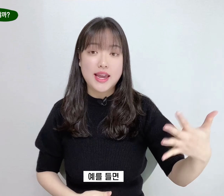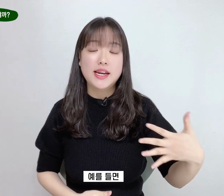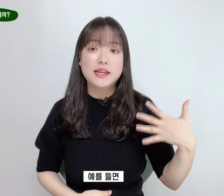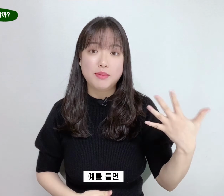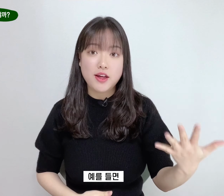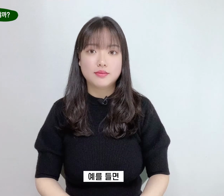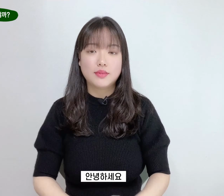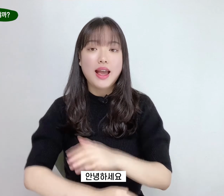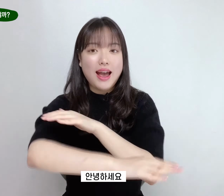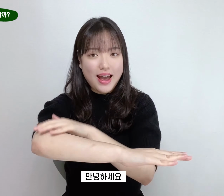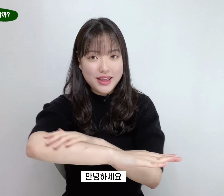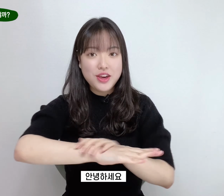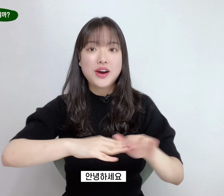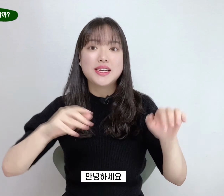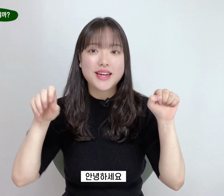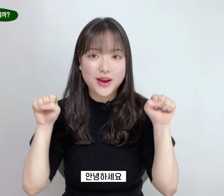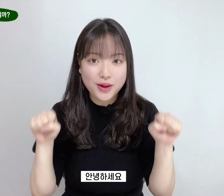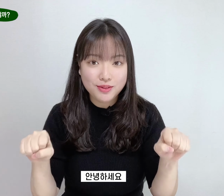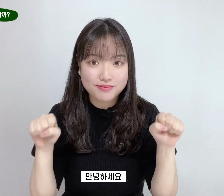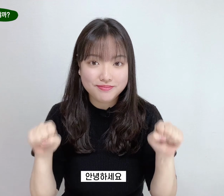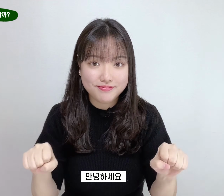For example, hello nice to meet you